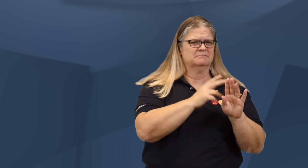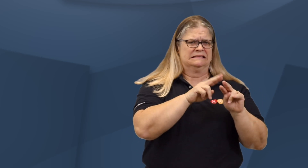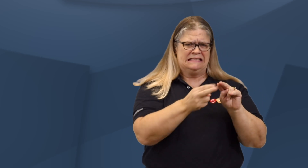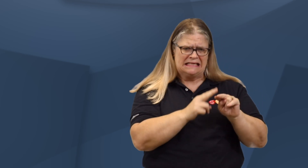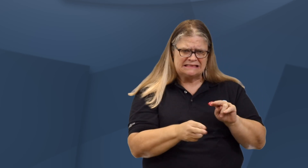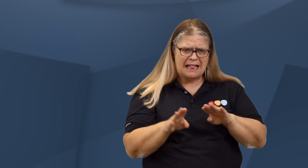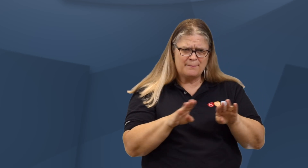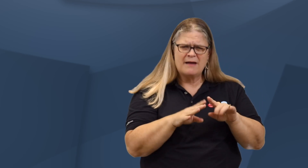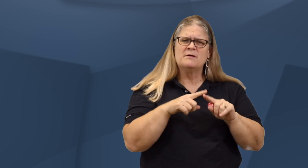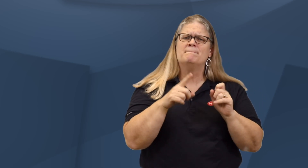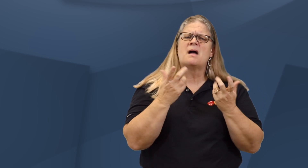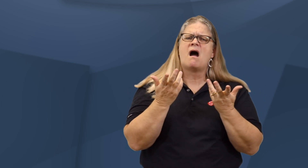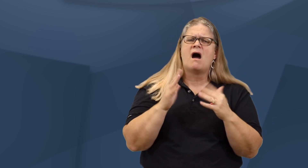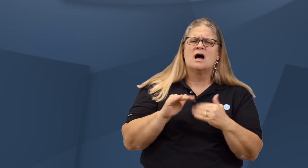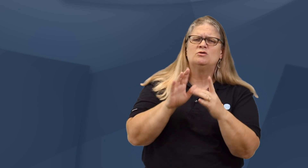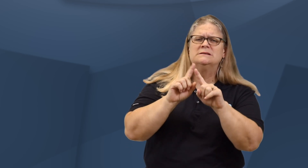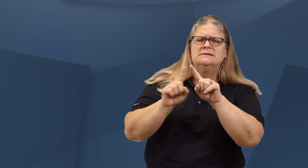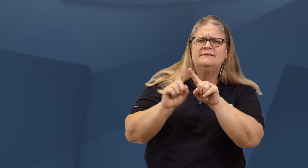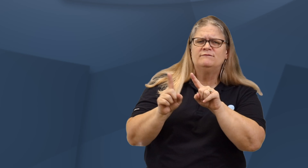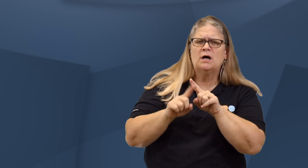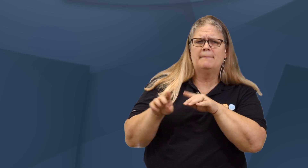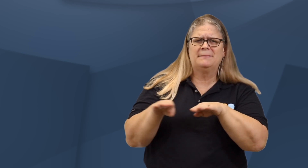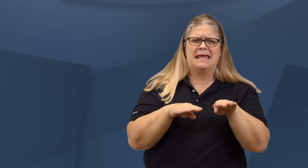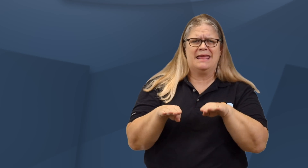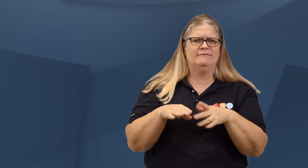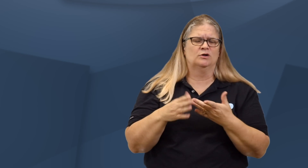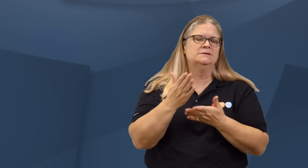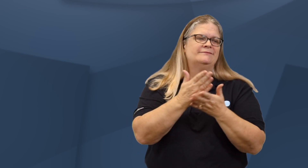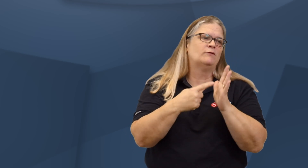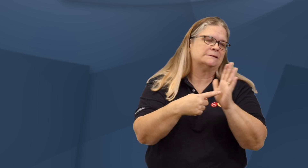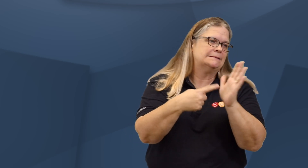So, we talked about the escalation of behavior, but how do we address some behaviors,